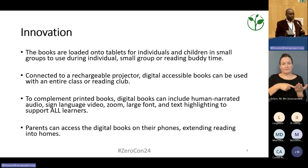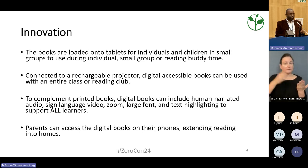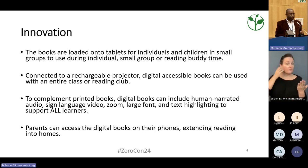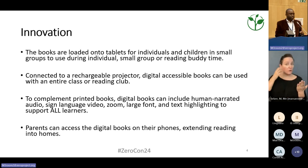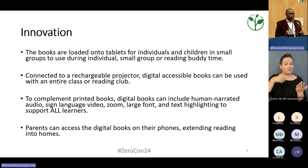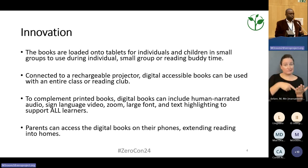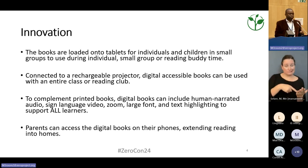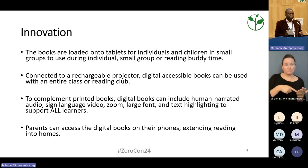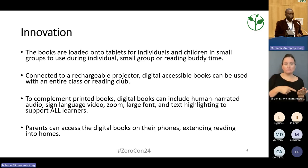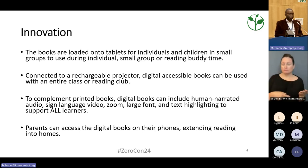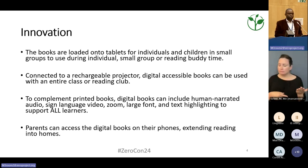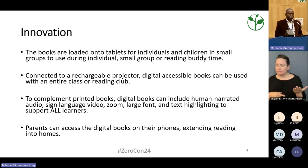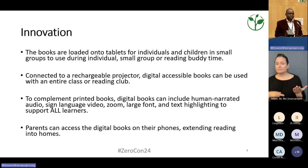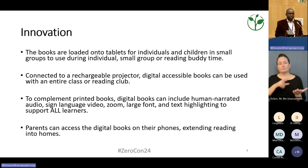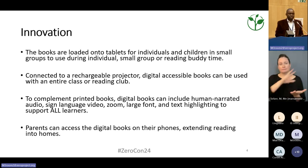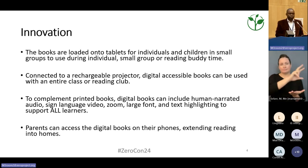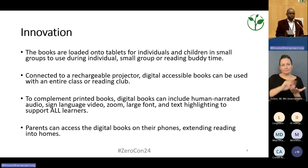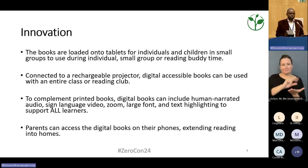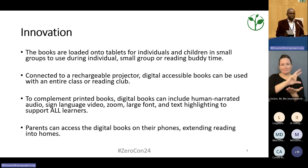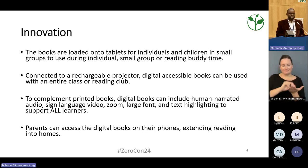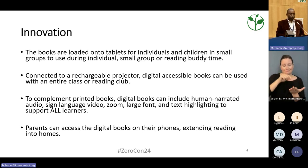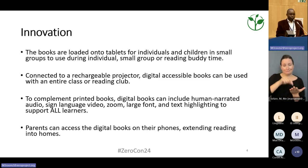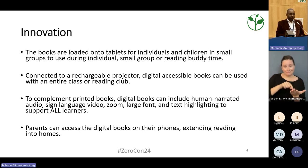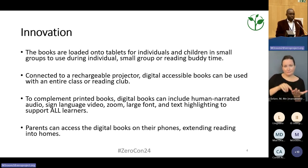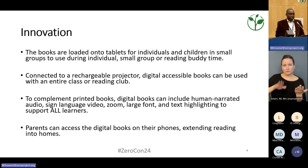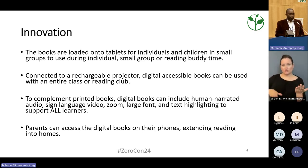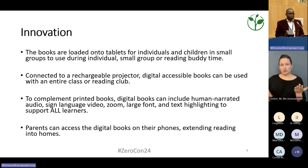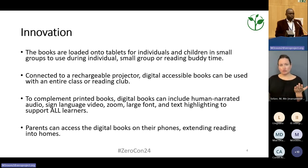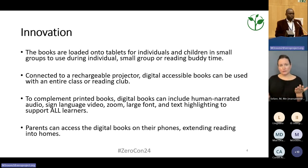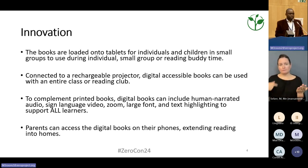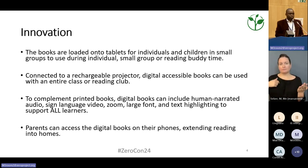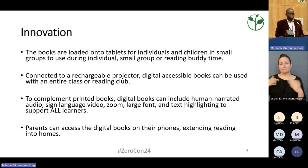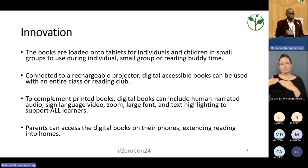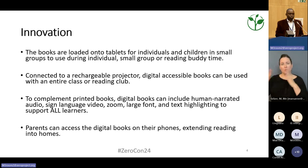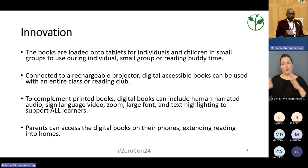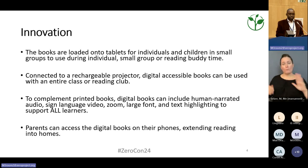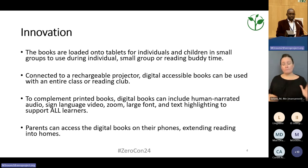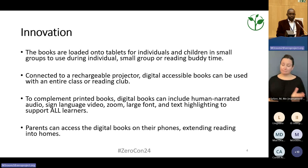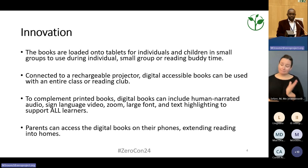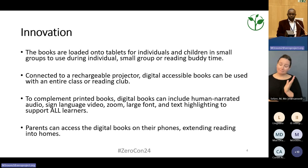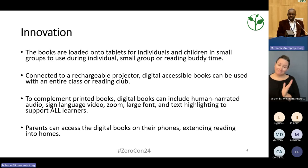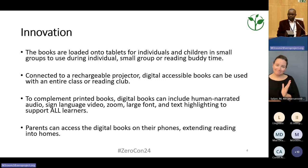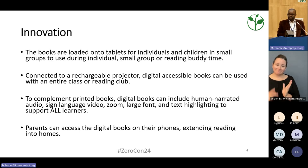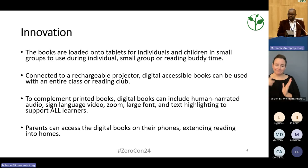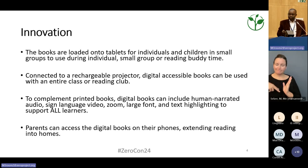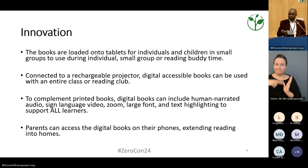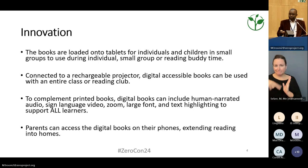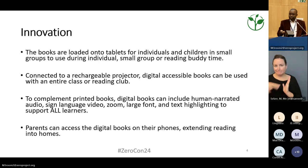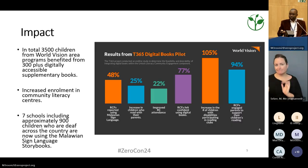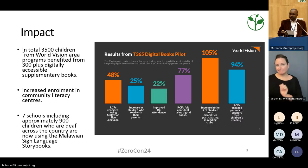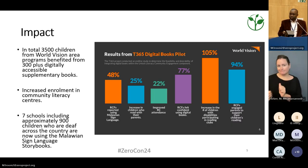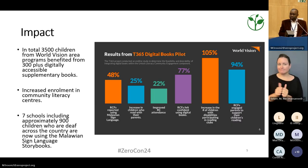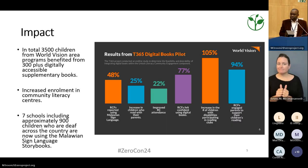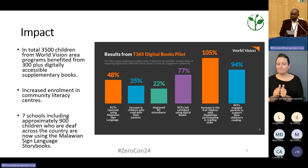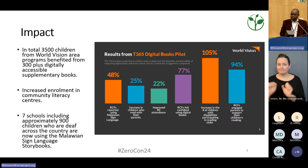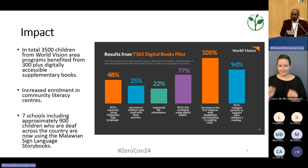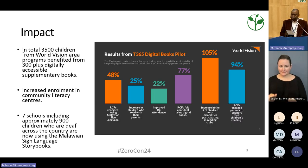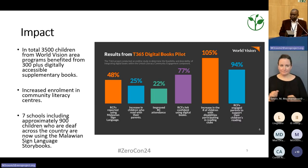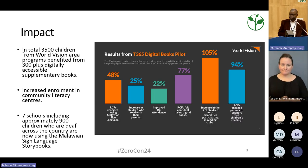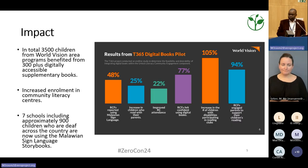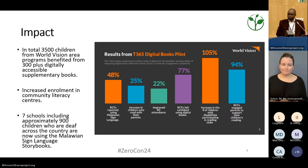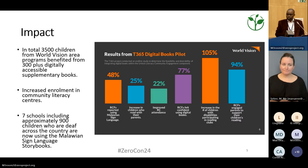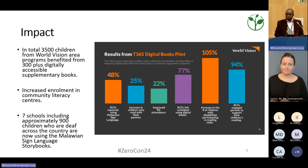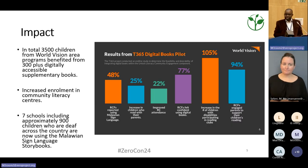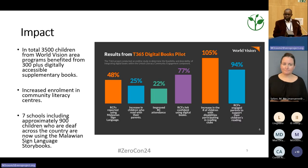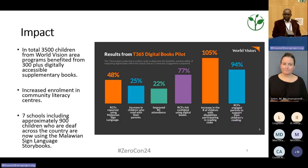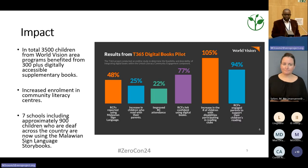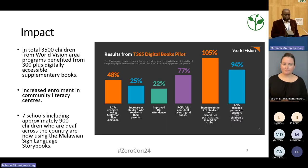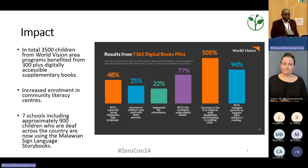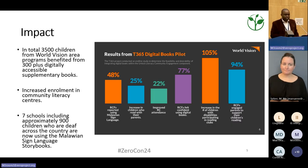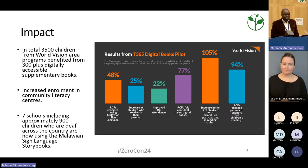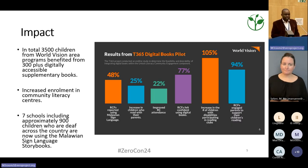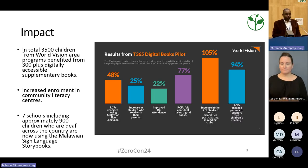for parents so parents can work with children at home. That works very well. The impact is that